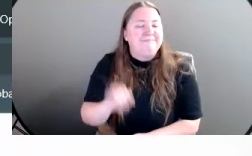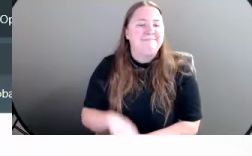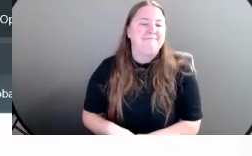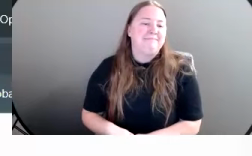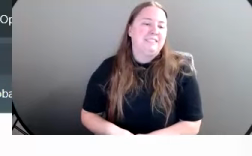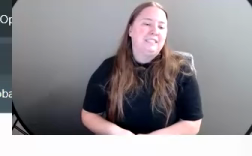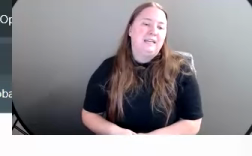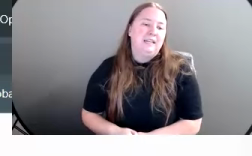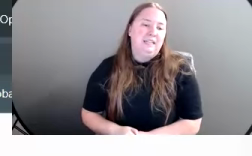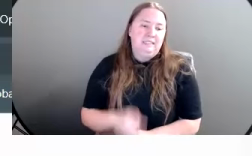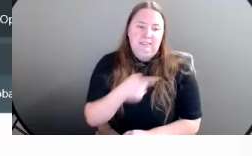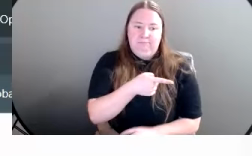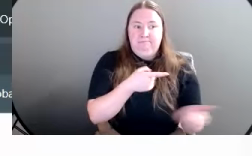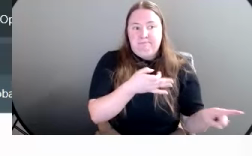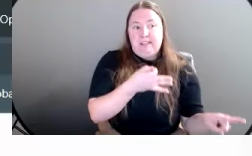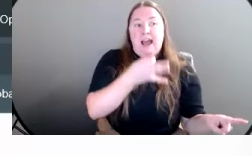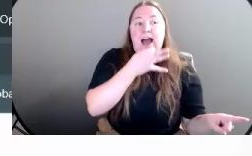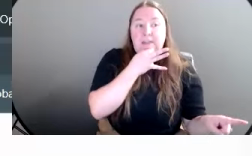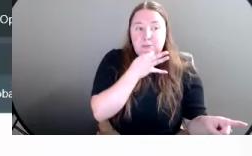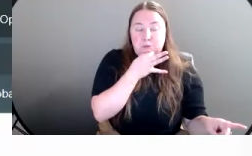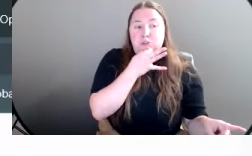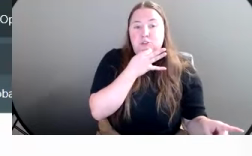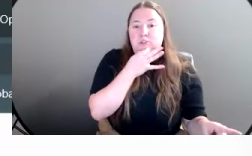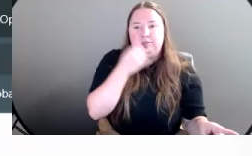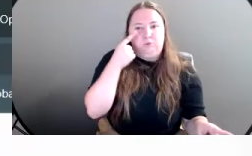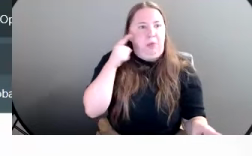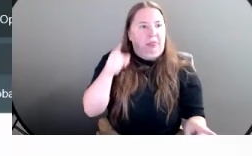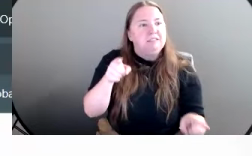who is an expert on this and can help you.